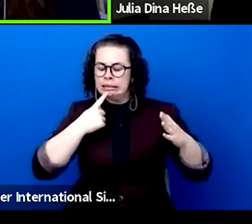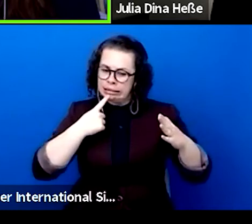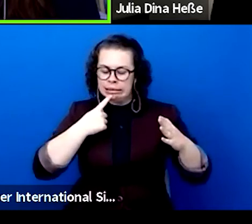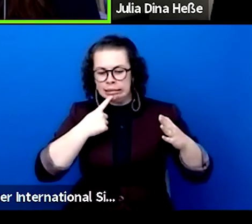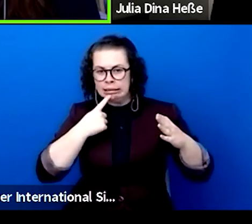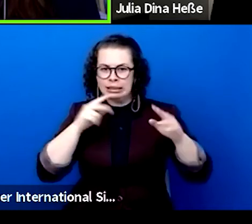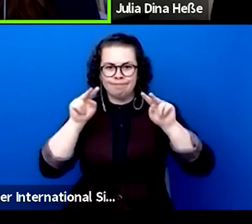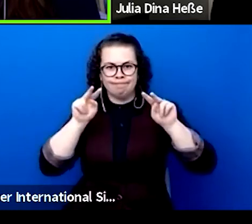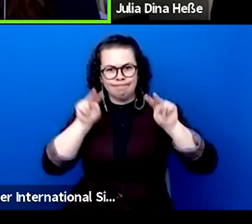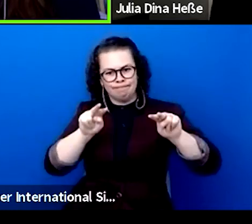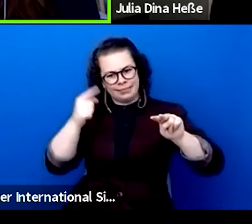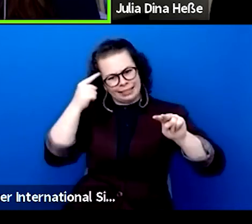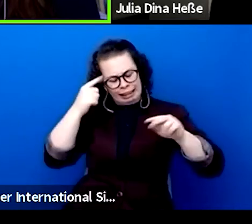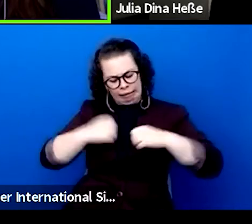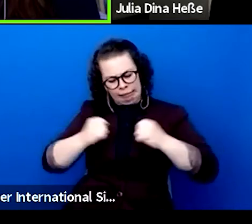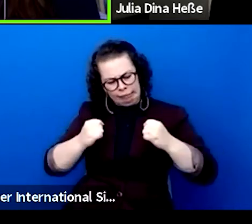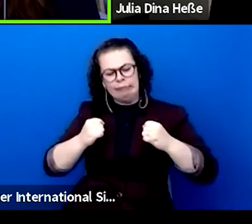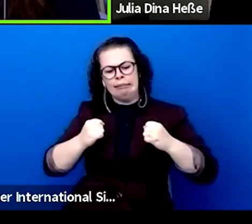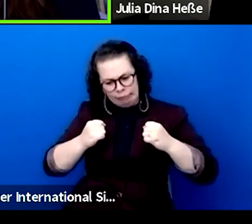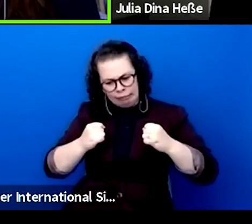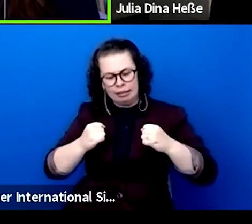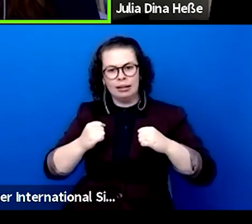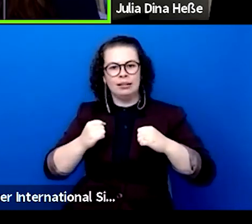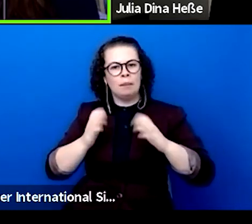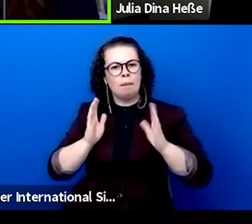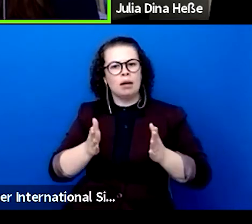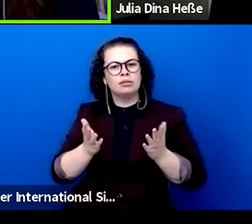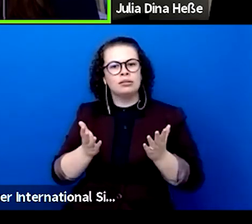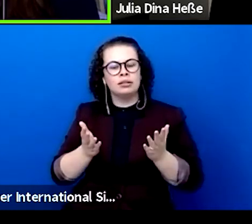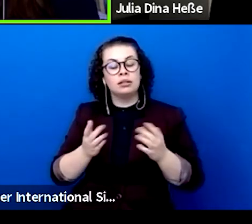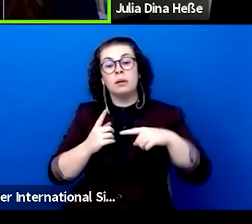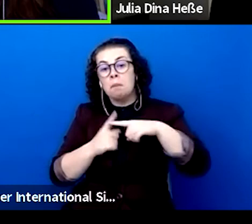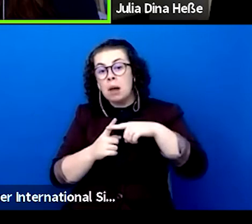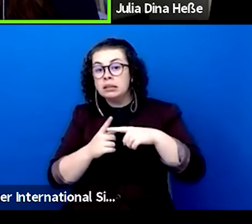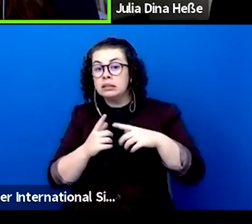and what that might mean is that we need deeper engagement, longer engagement around the work, in